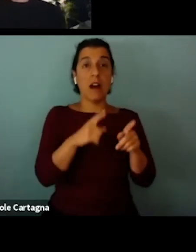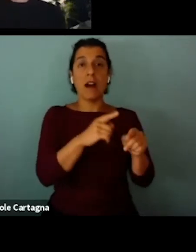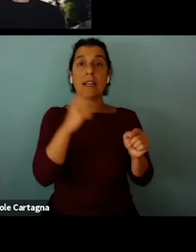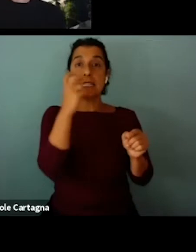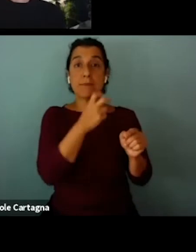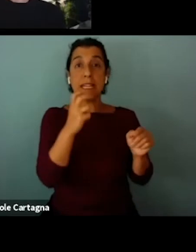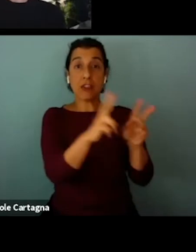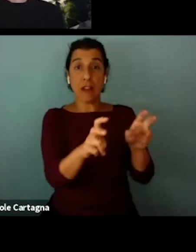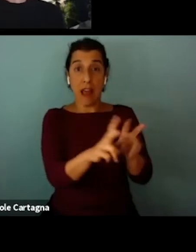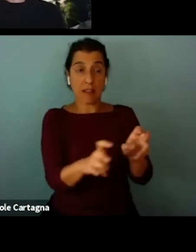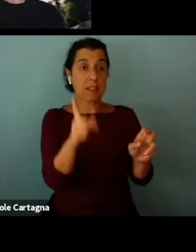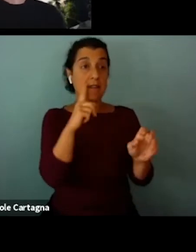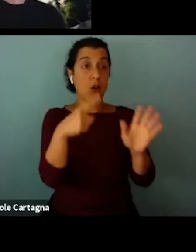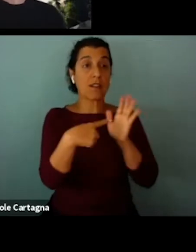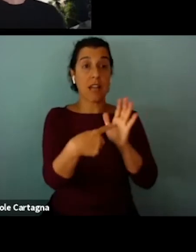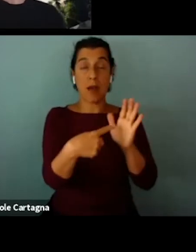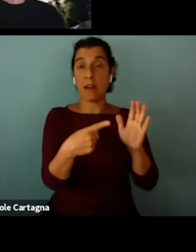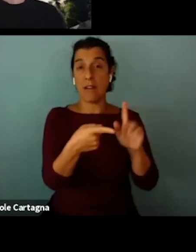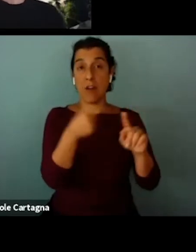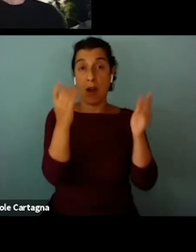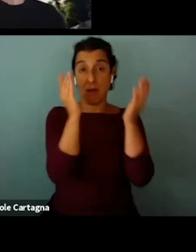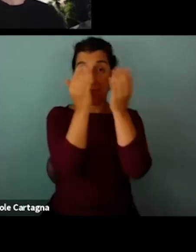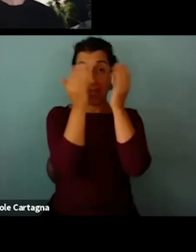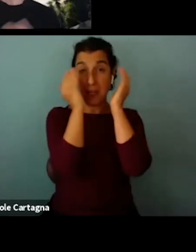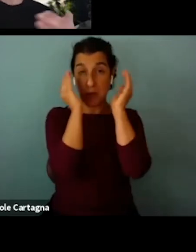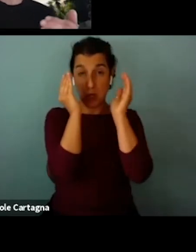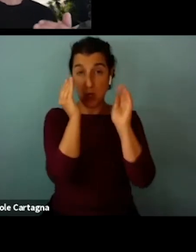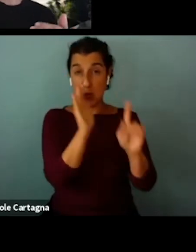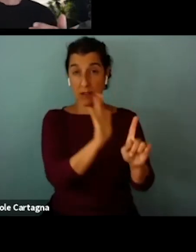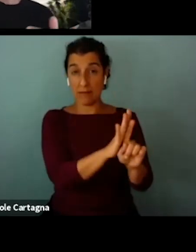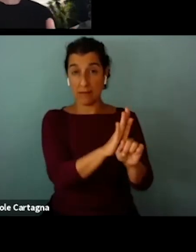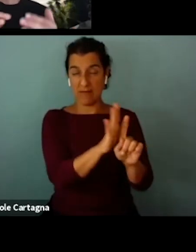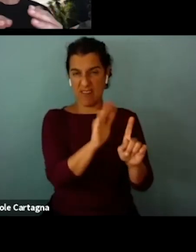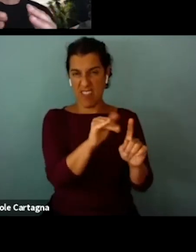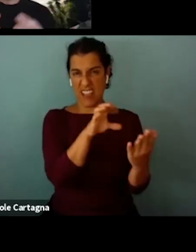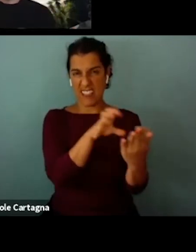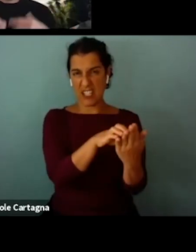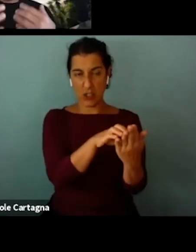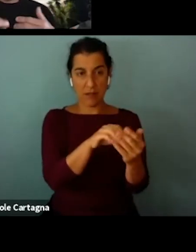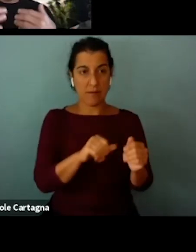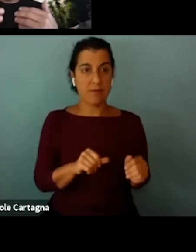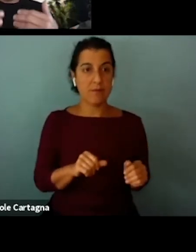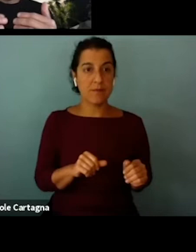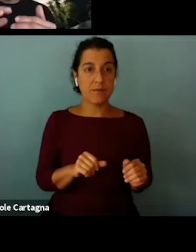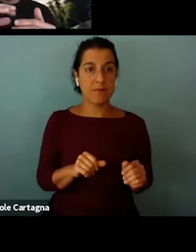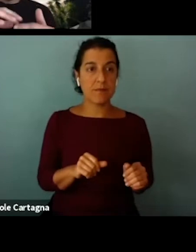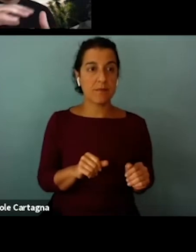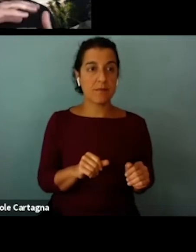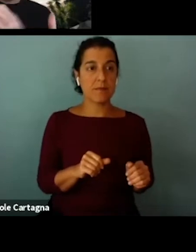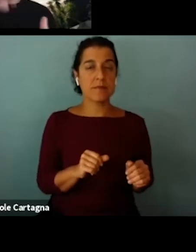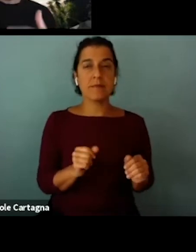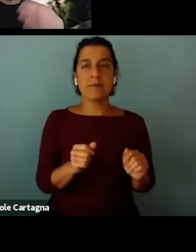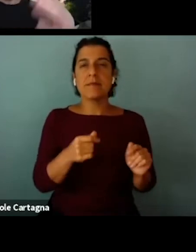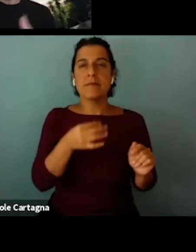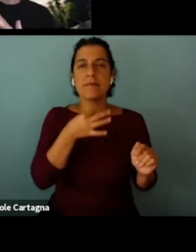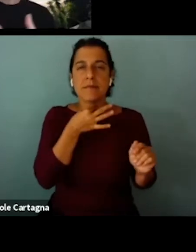example this is from the peekaboo um section so we're specifically looking at you know changes